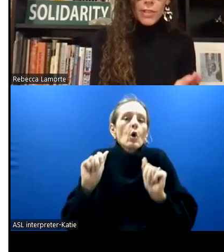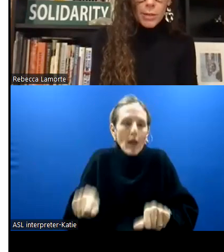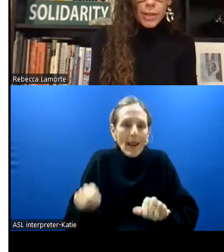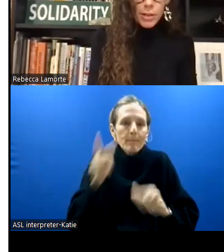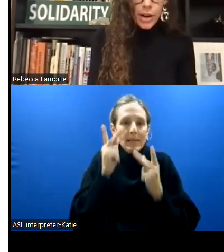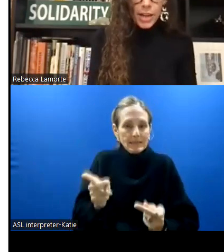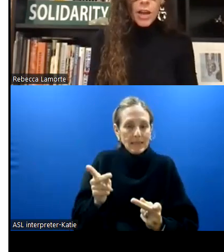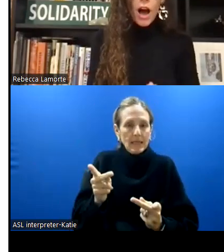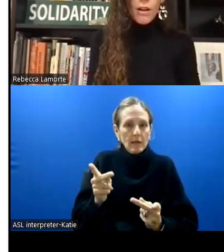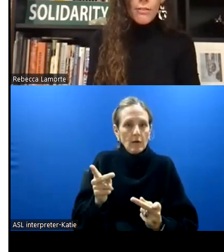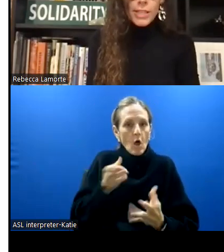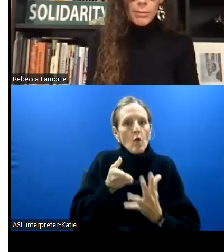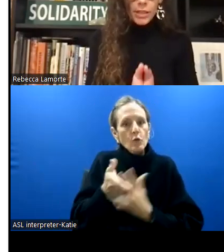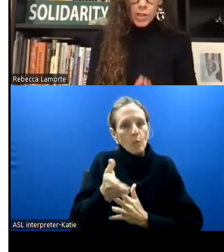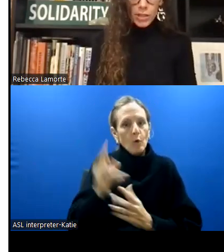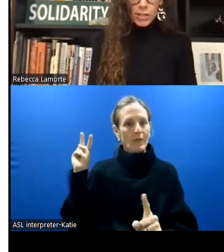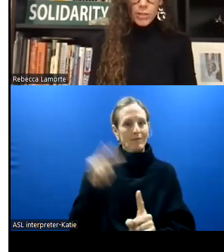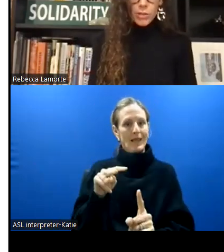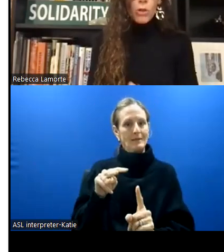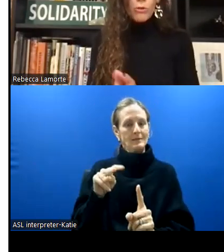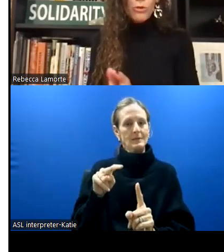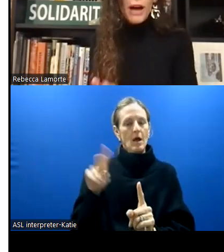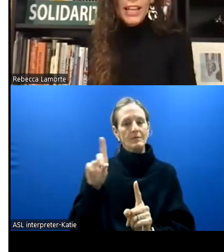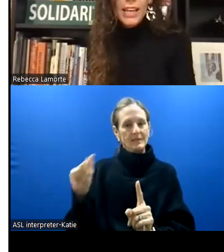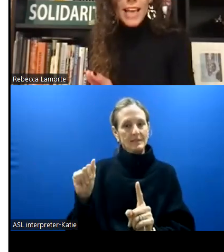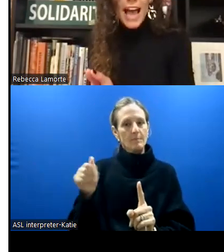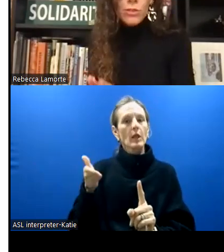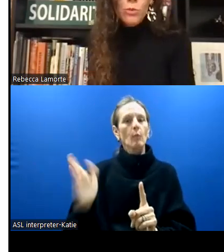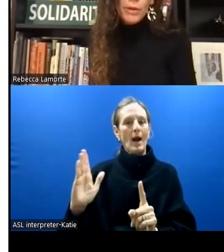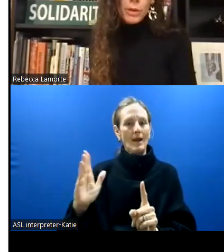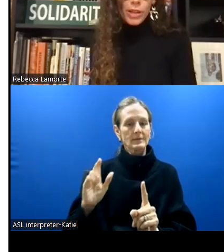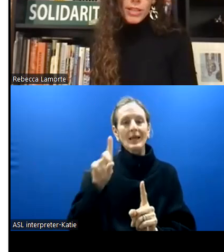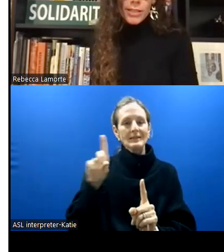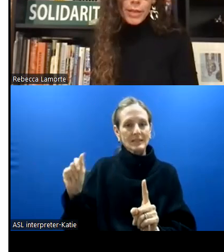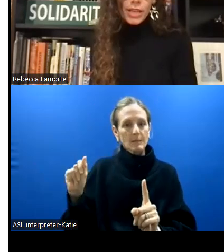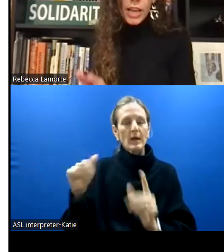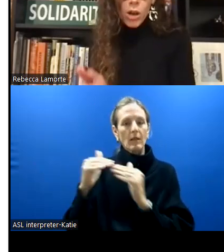of disability rights, of disability justice, through my lens as a woman with a disability